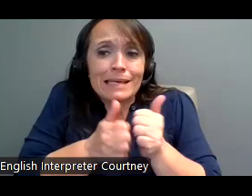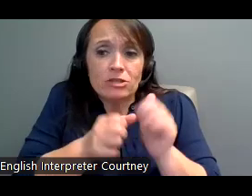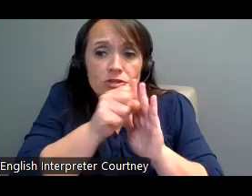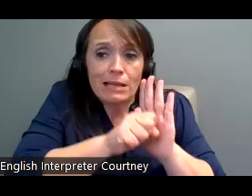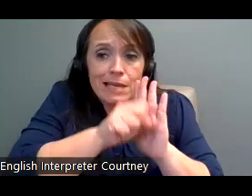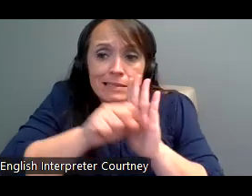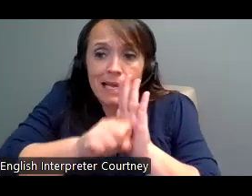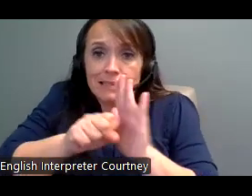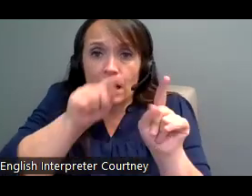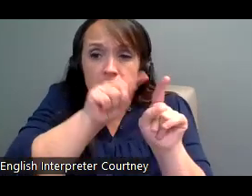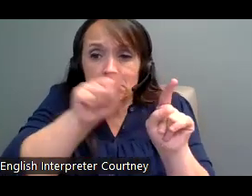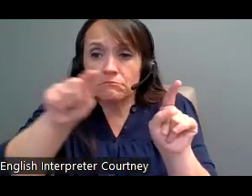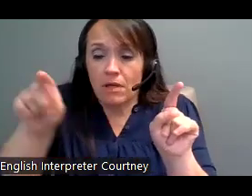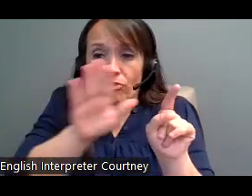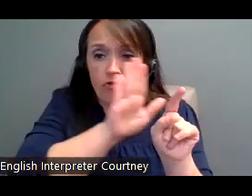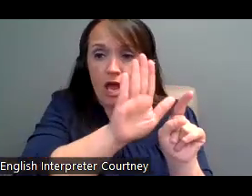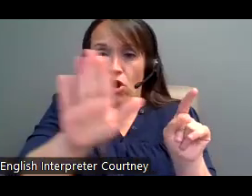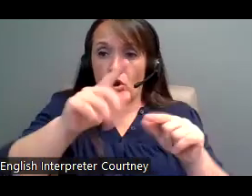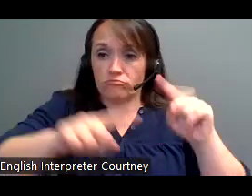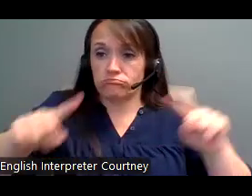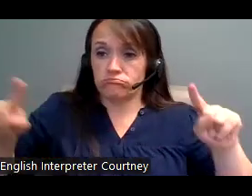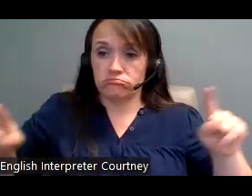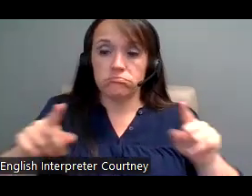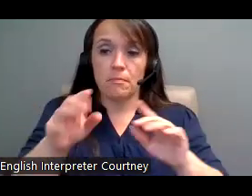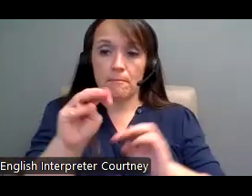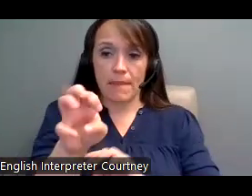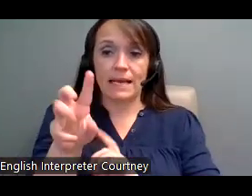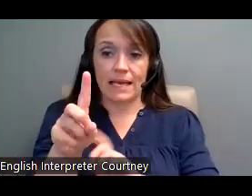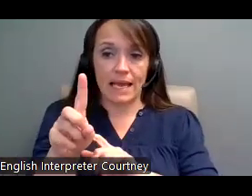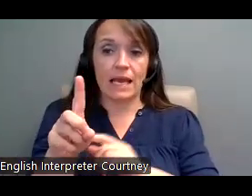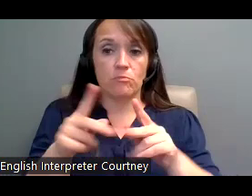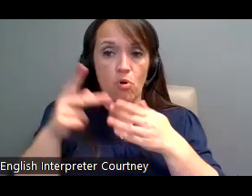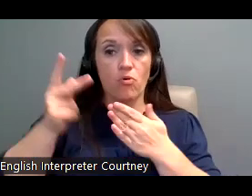remember if you ever have to consider moving out of state. Or you know somebody that is coming into